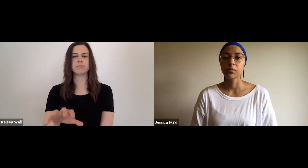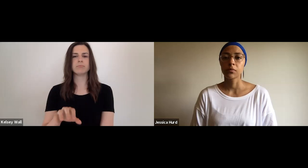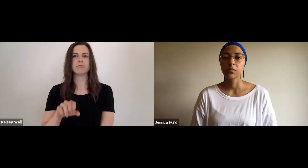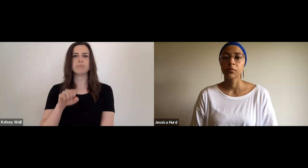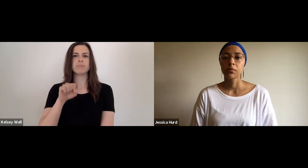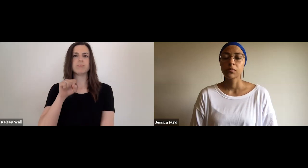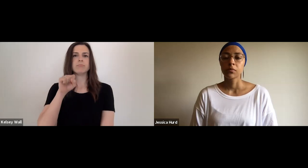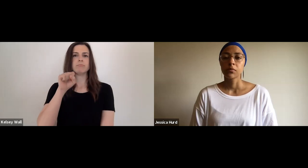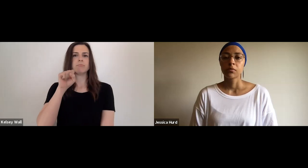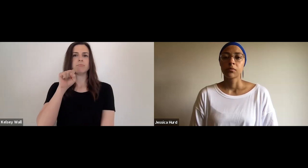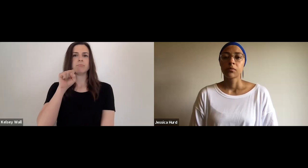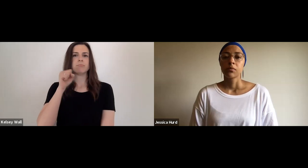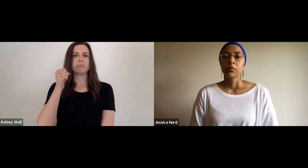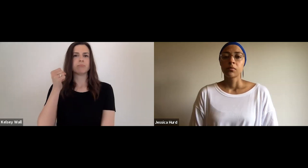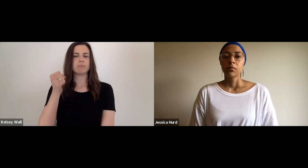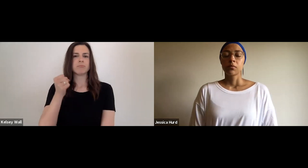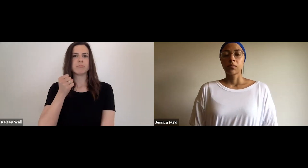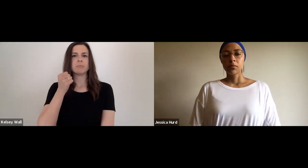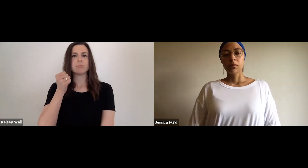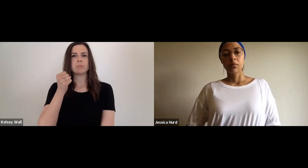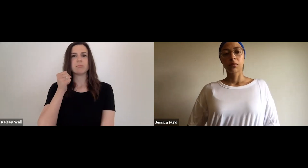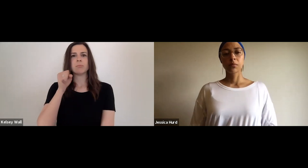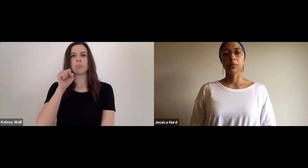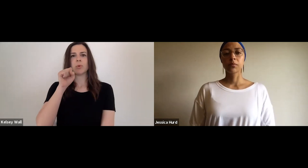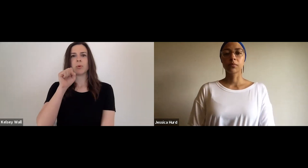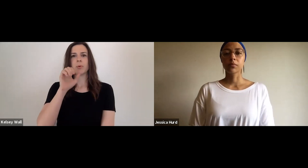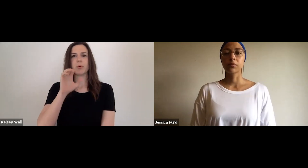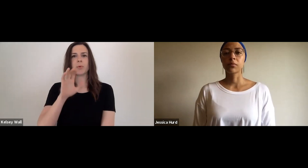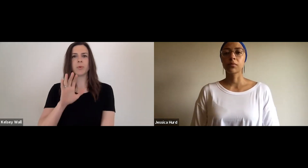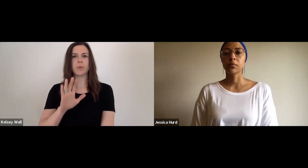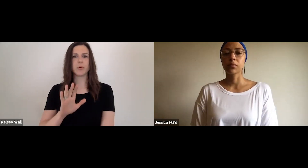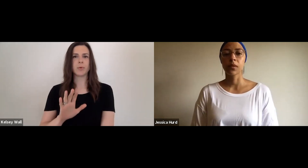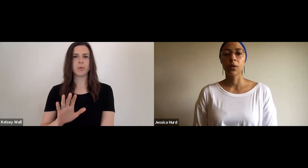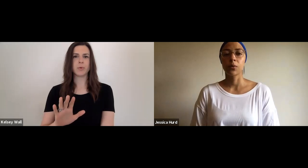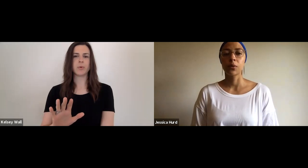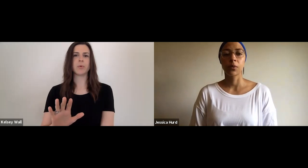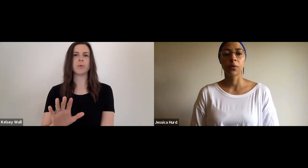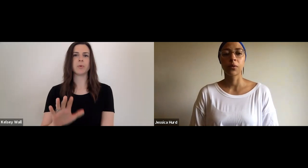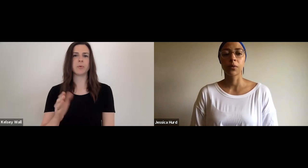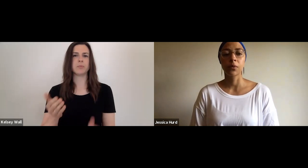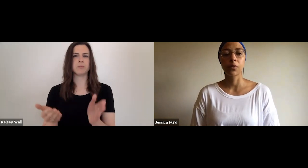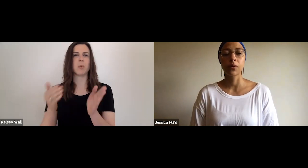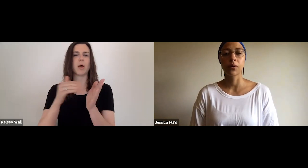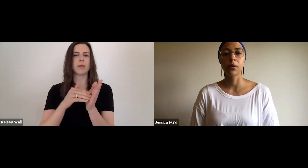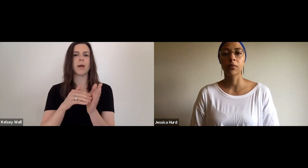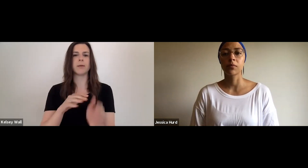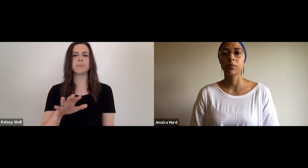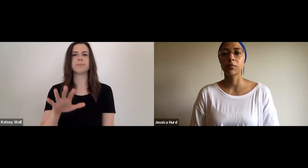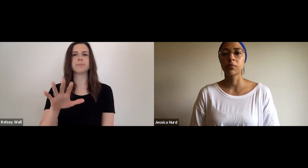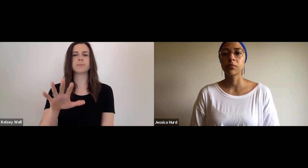Breathe in 3 seconds, hold two seconds, breathe out 4 seconds.